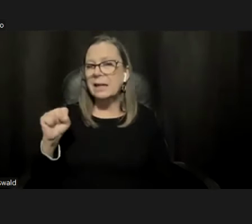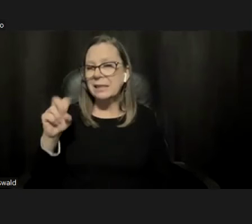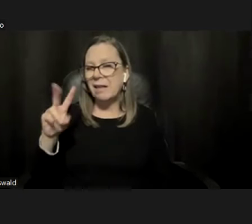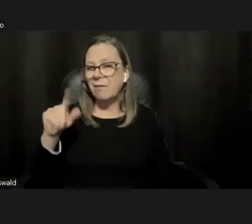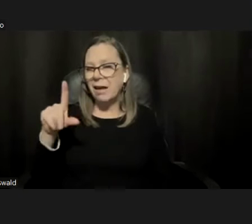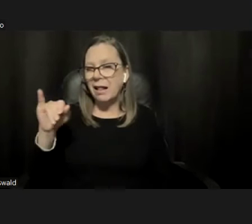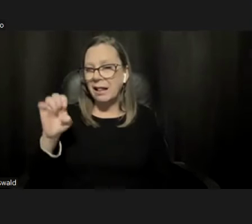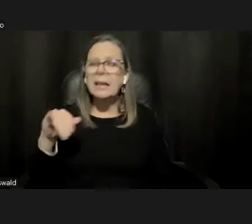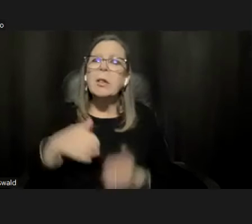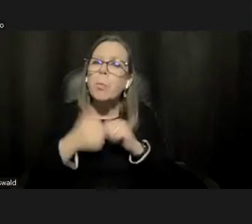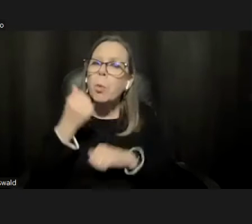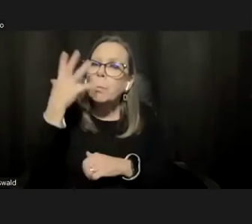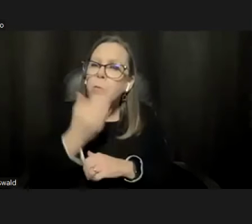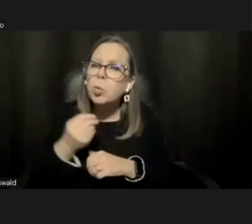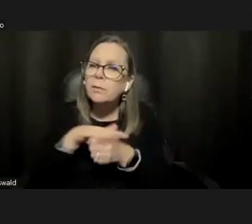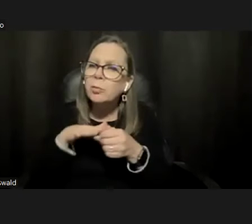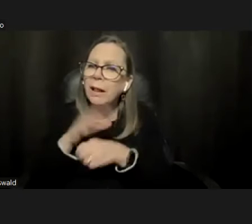of course, and it's my favorite place to be.